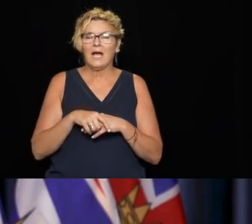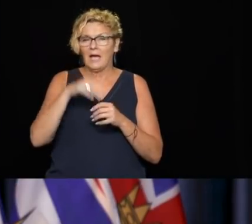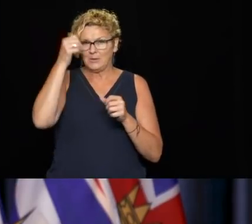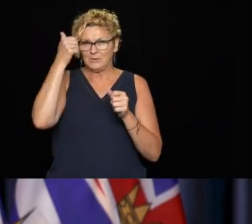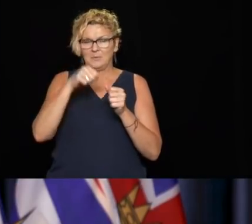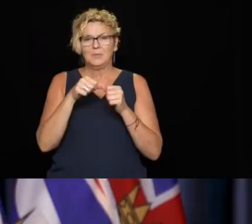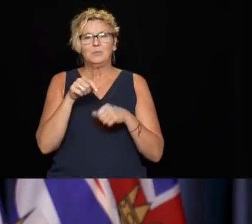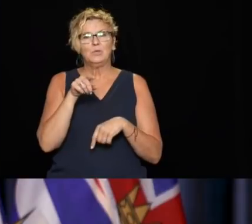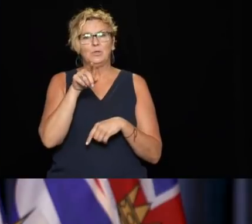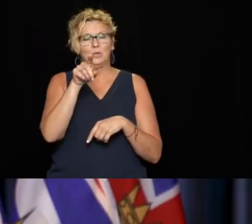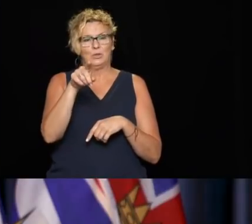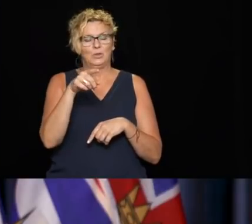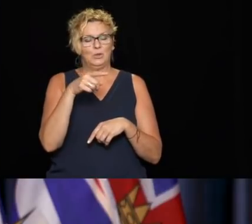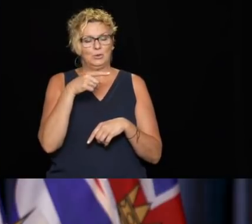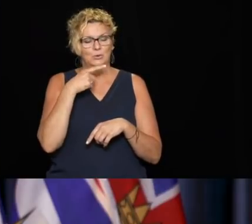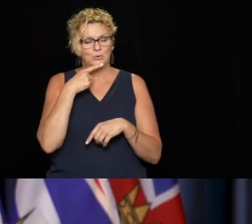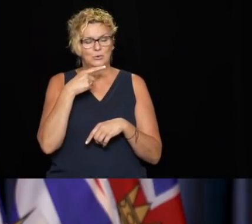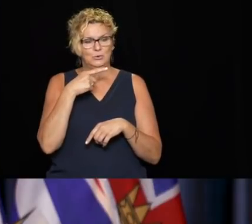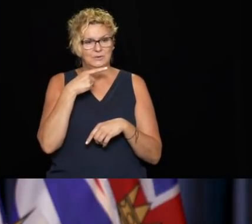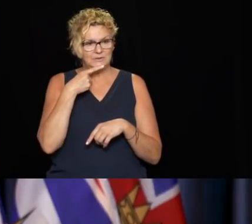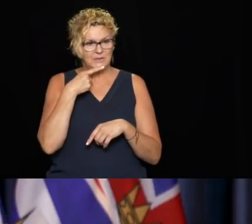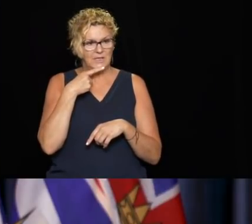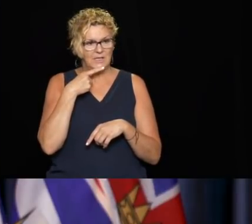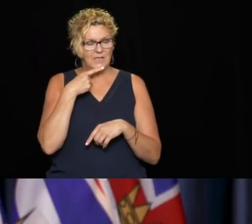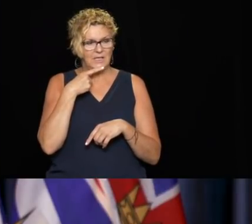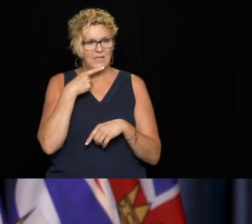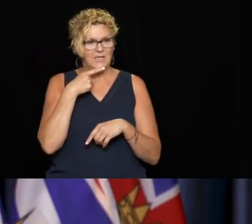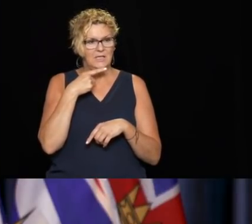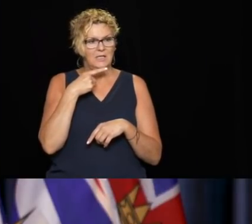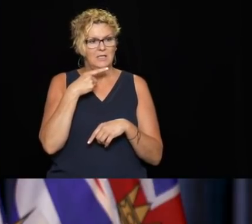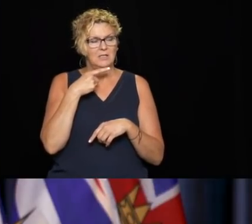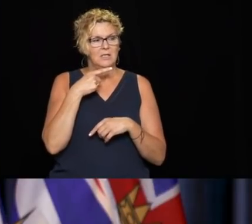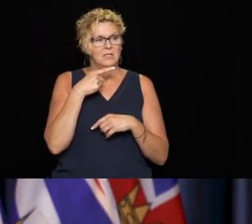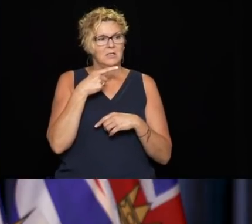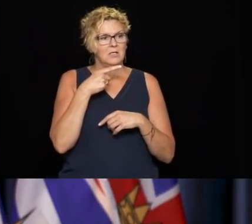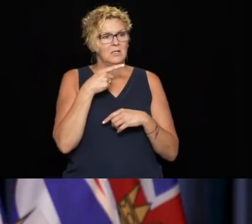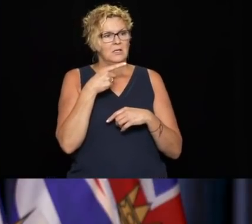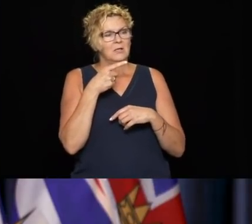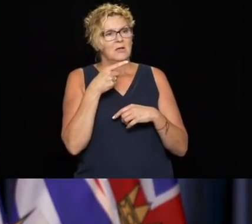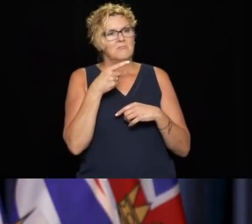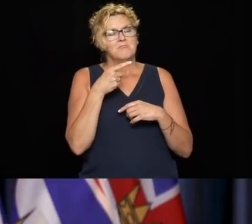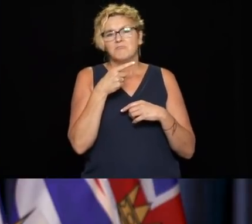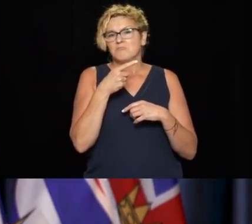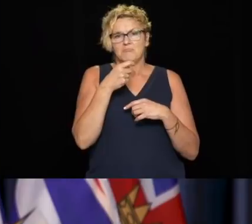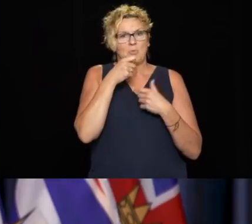agreed not to request a solution of the legislature for an early election, except